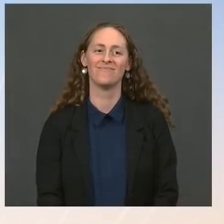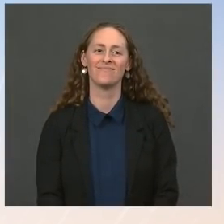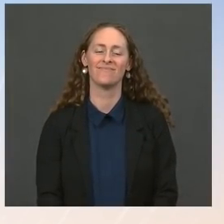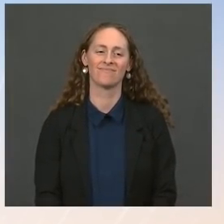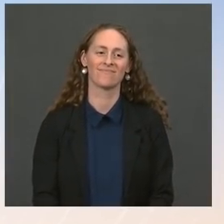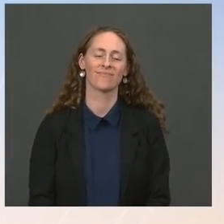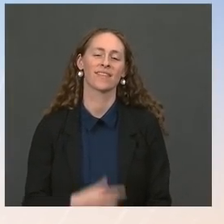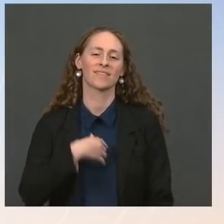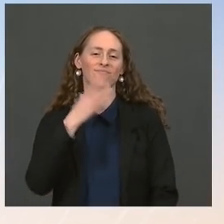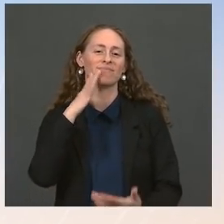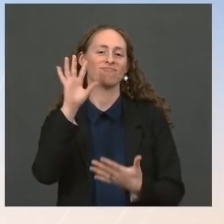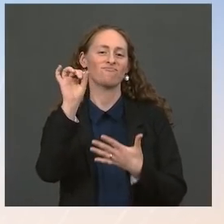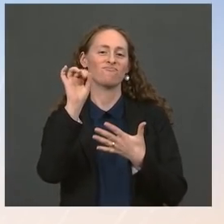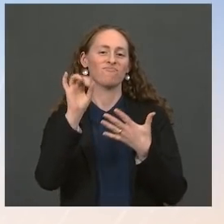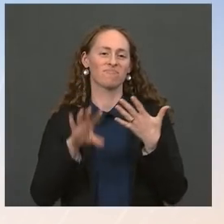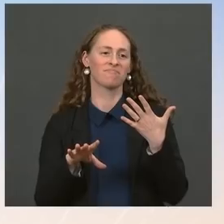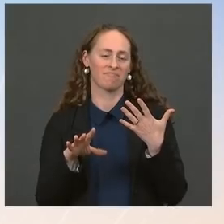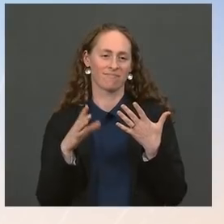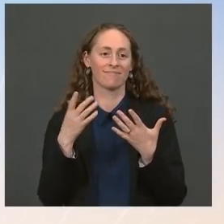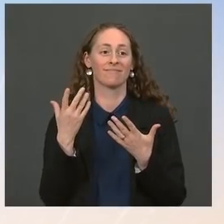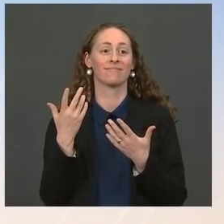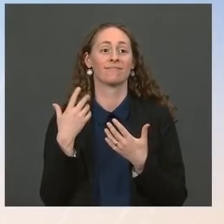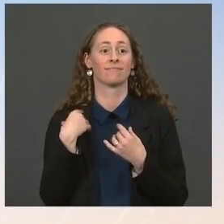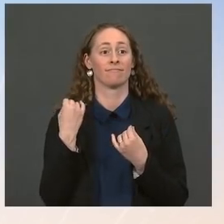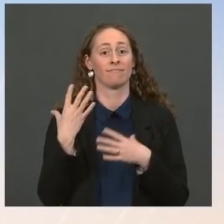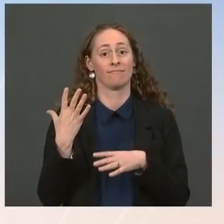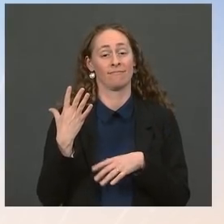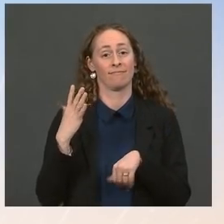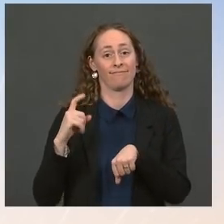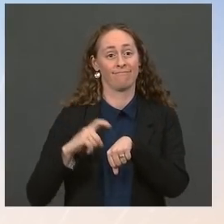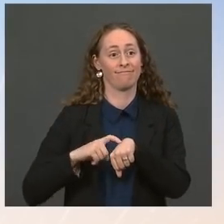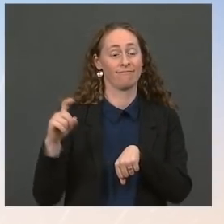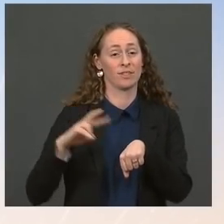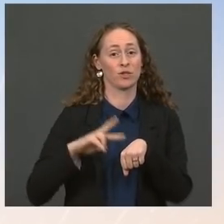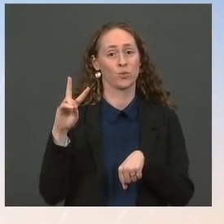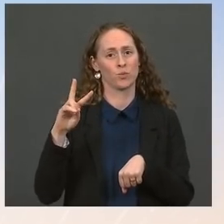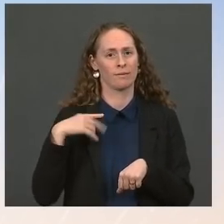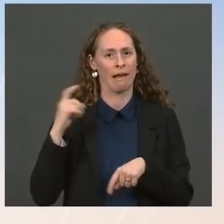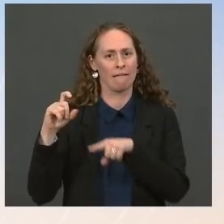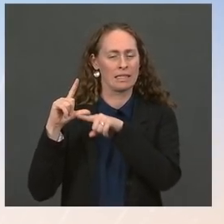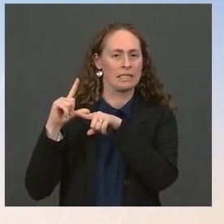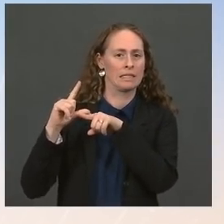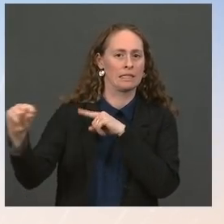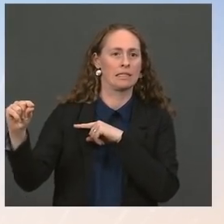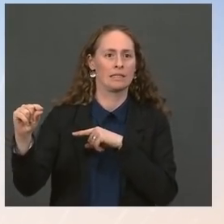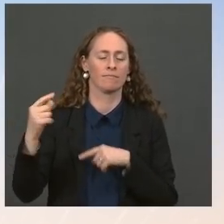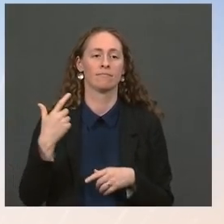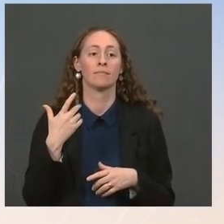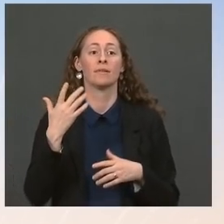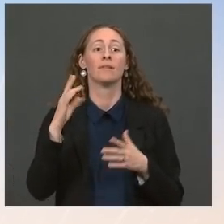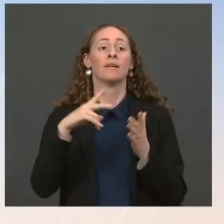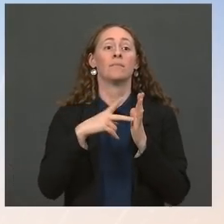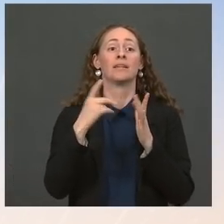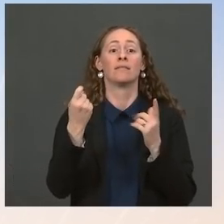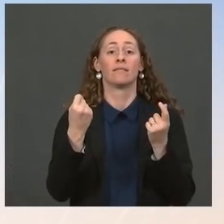and I have a bit of a hard out shortly after 2:00. I'm -- I'll be upstairs for people who have follow-up questions, but we'll try to get to as many as possible.